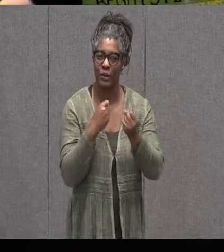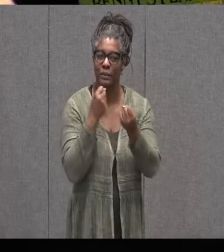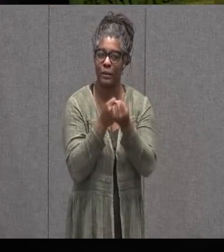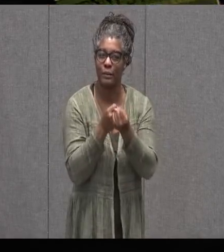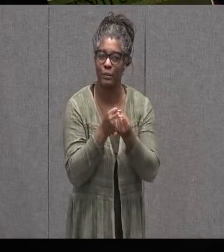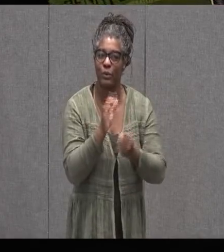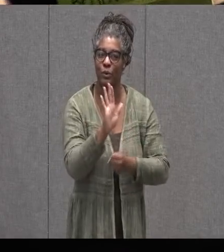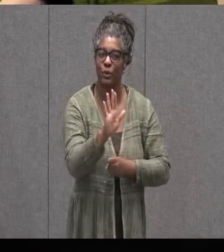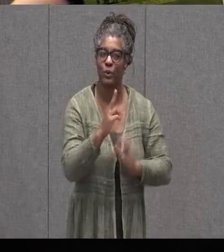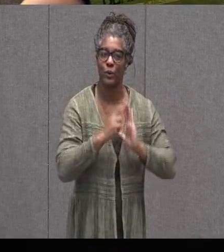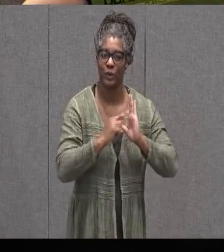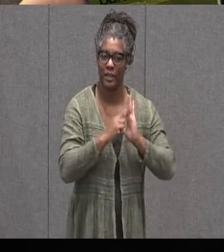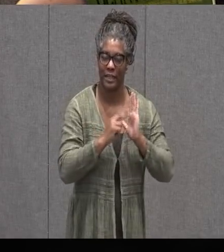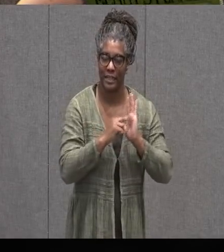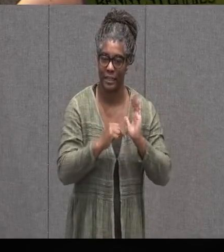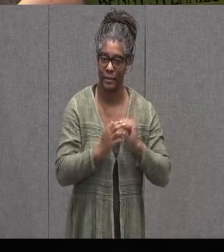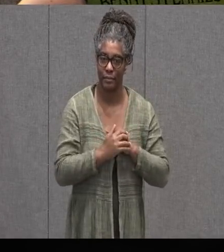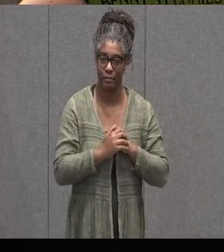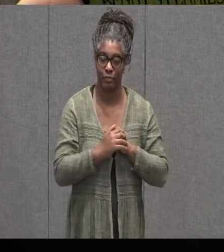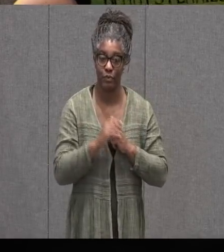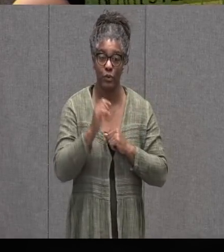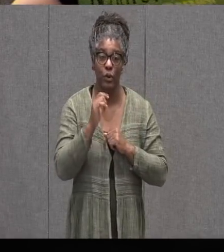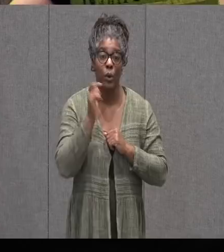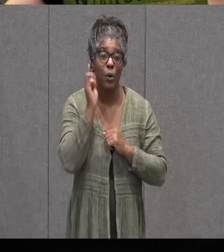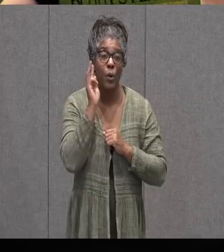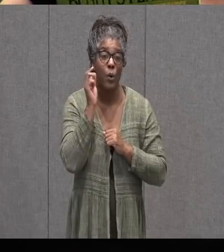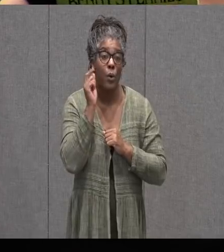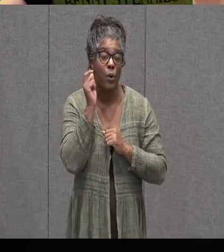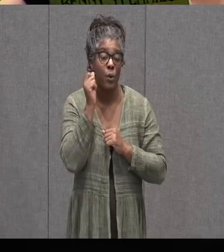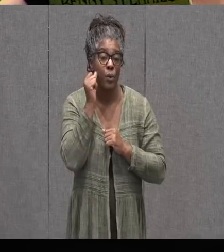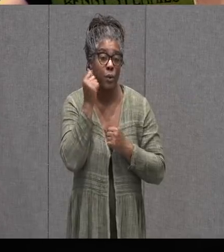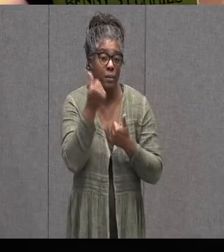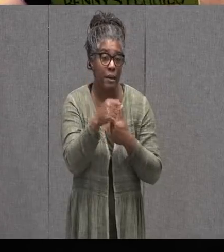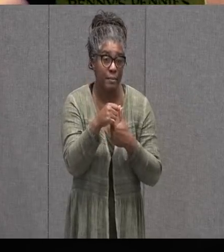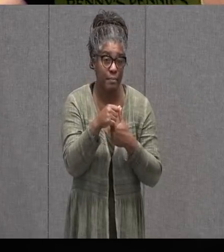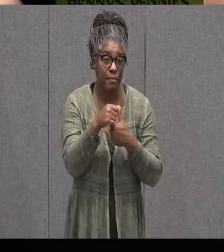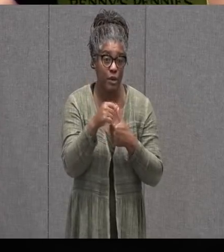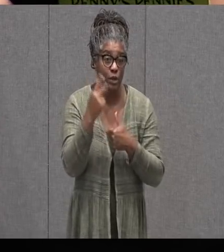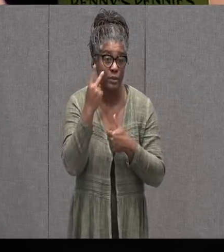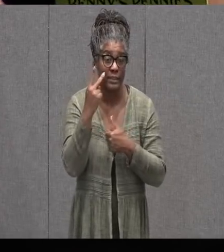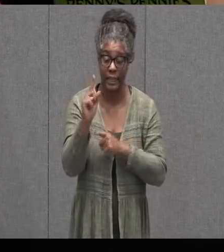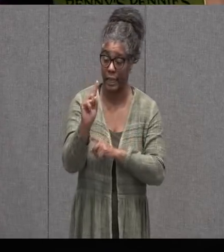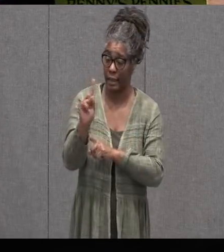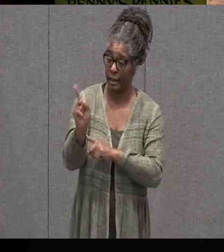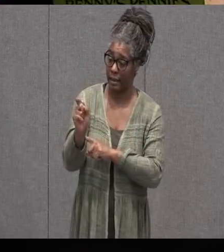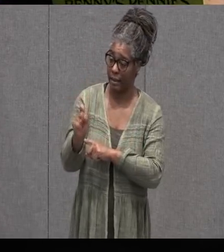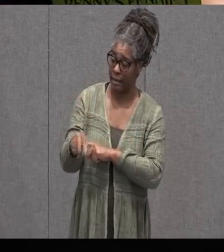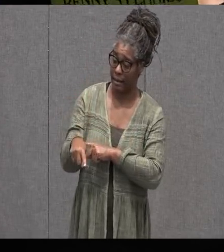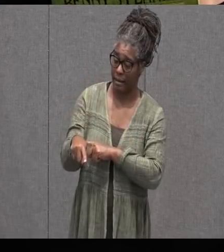Remember that when we come to a question mark, you need to inflect your voice